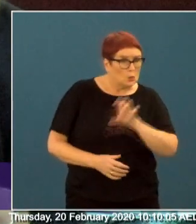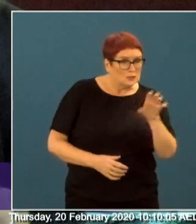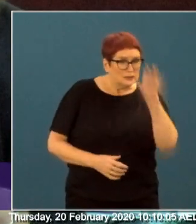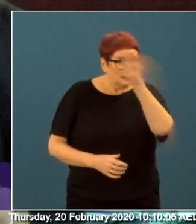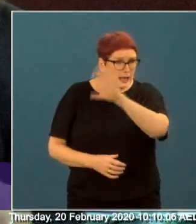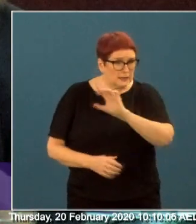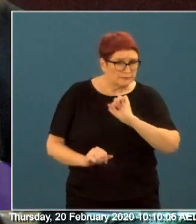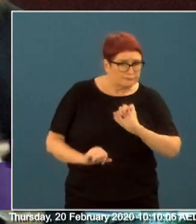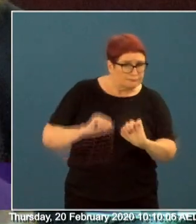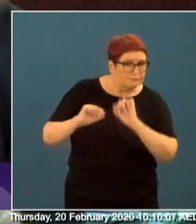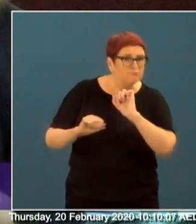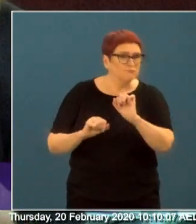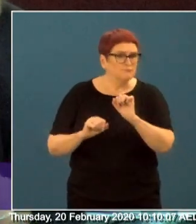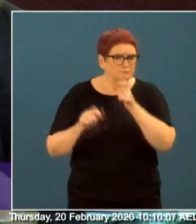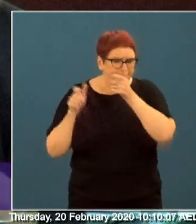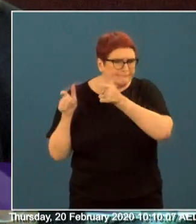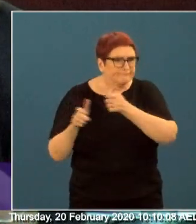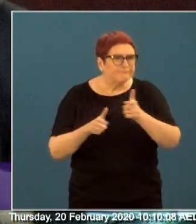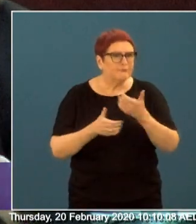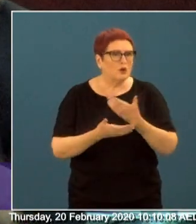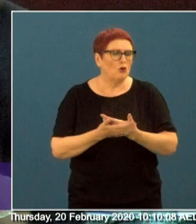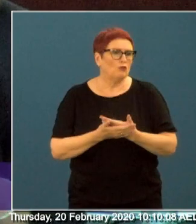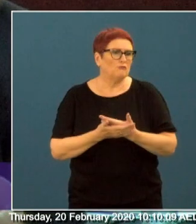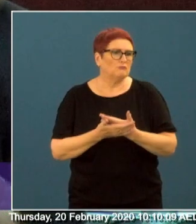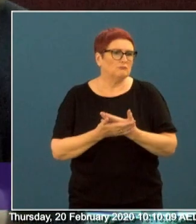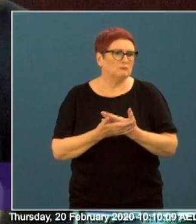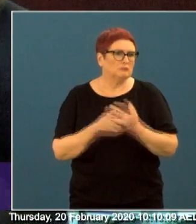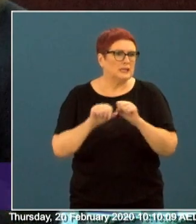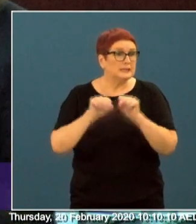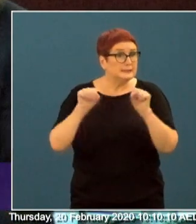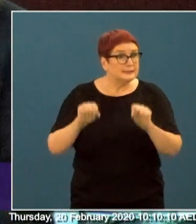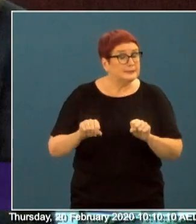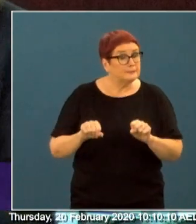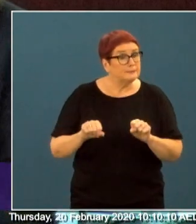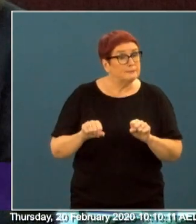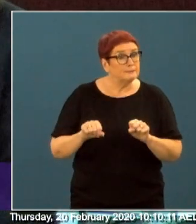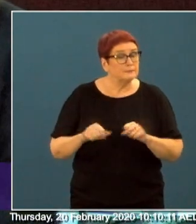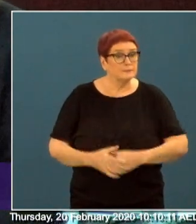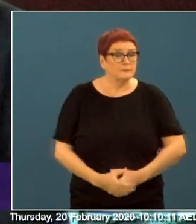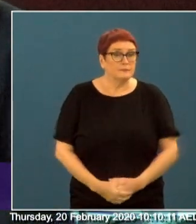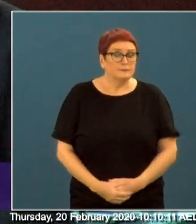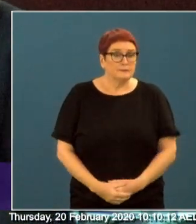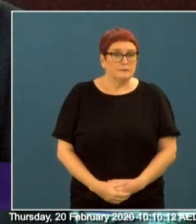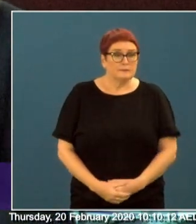that they regulate and are system mangers for the state health system,